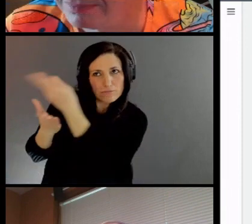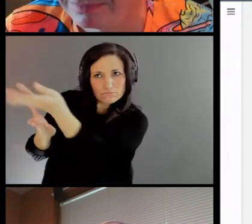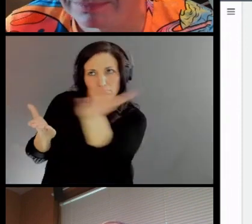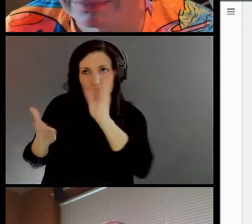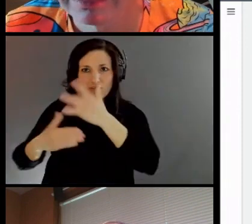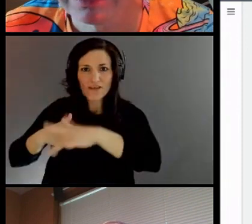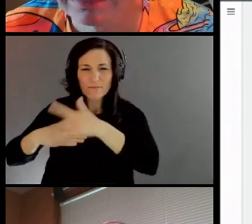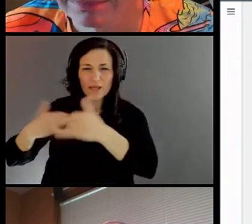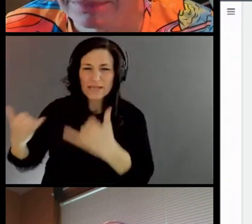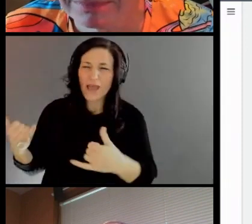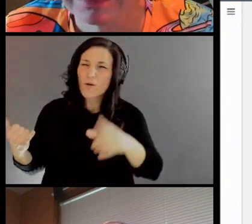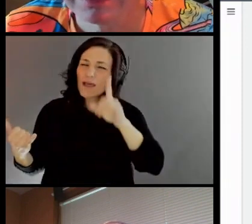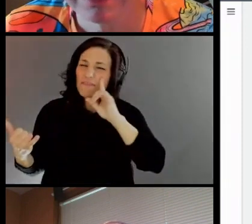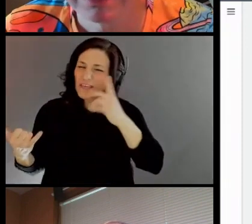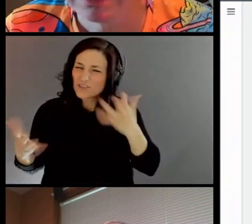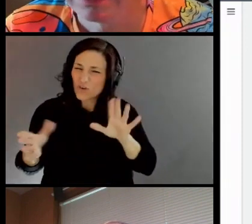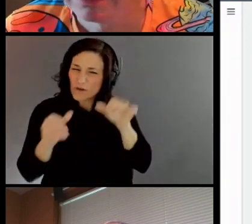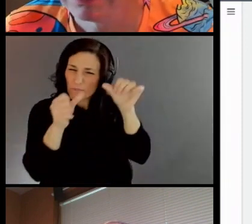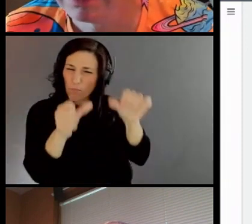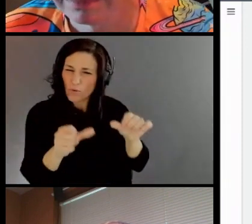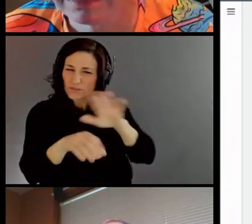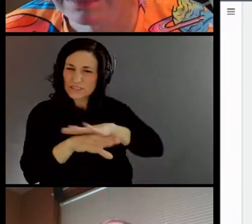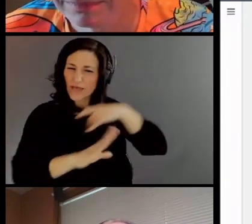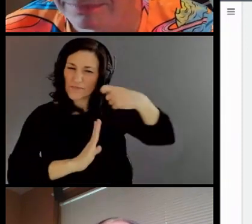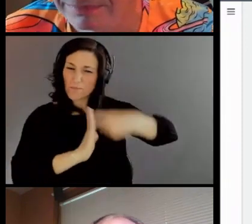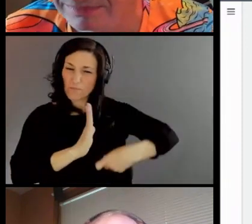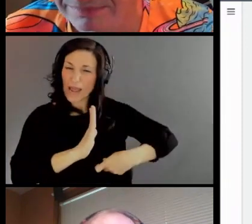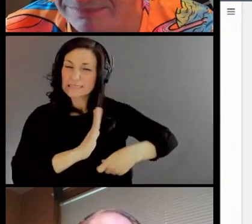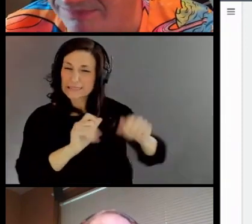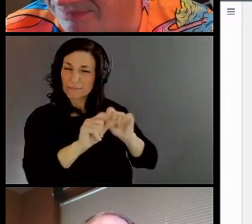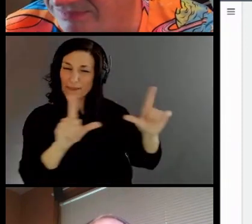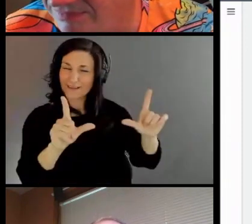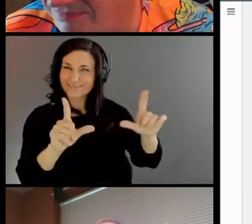on our pricing page. I don't recall the number off the top of my head, though,